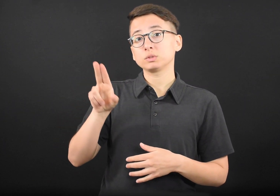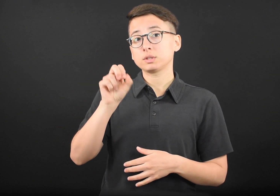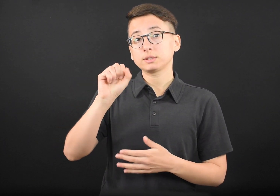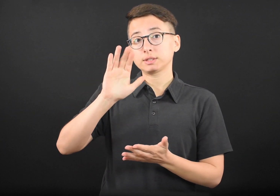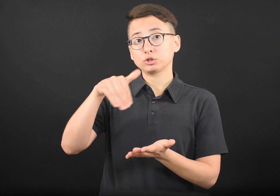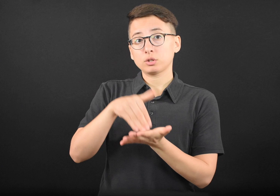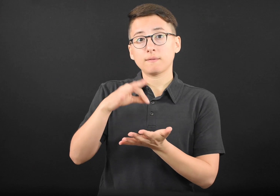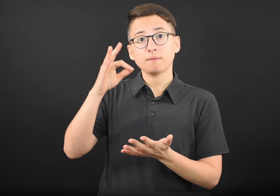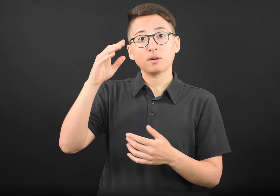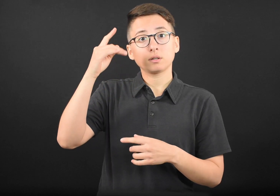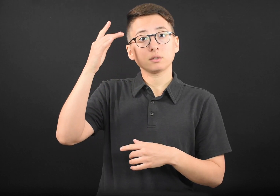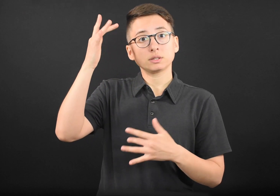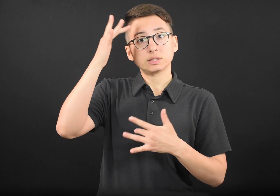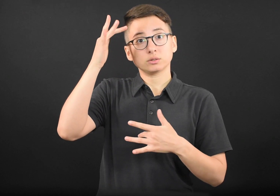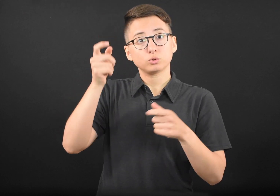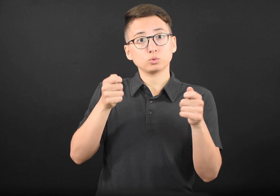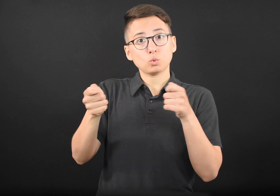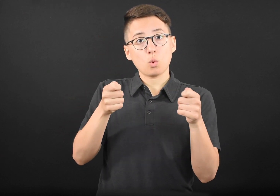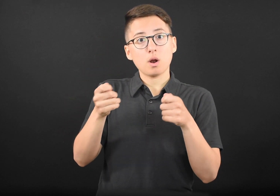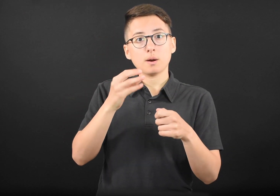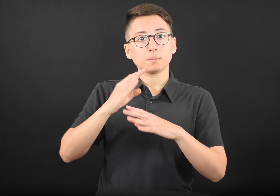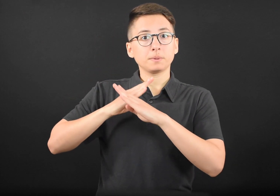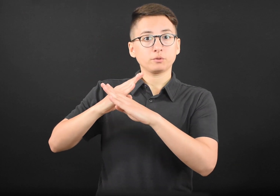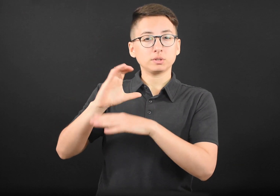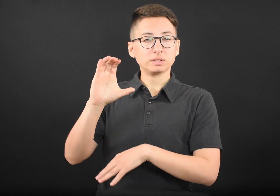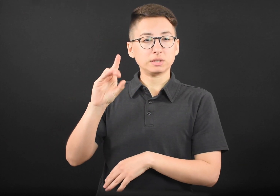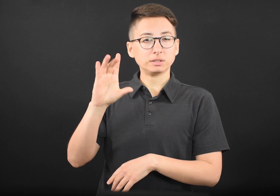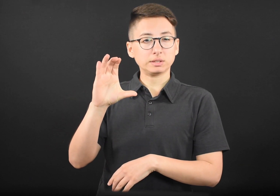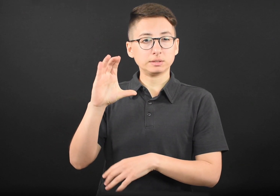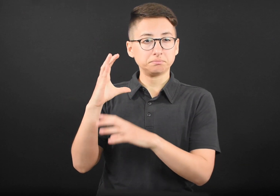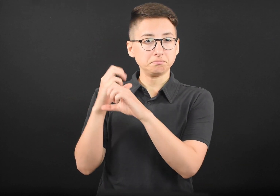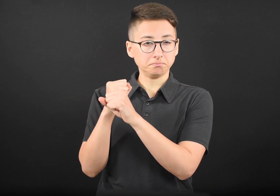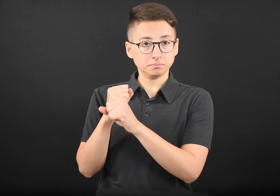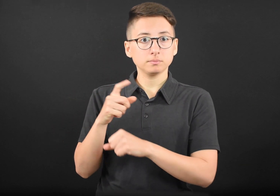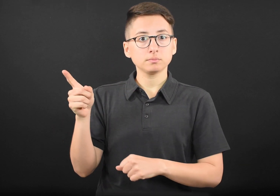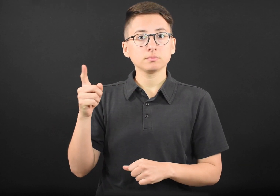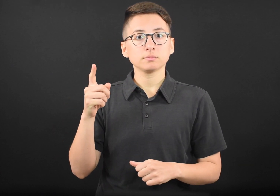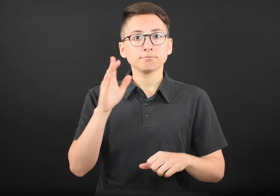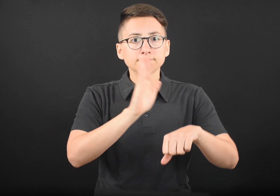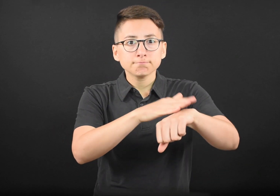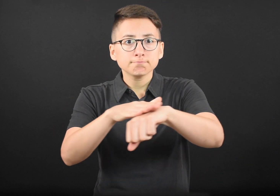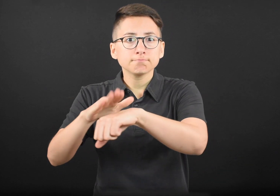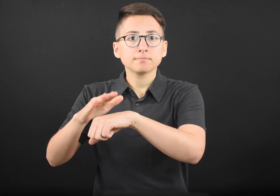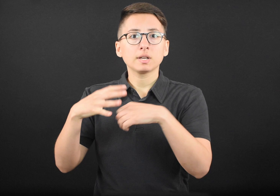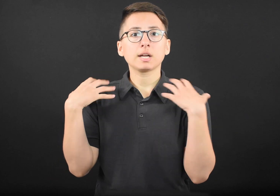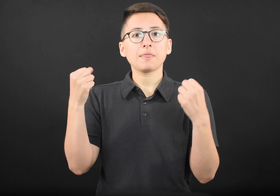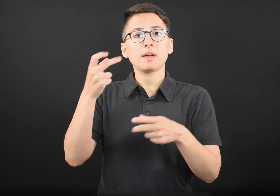Late last week, the U.S. Centers for Disease Control and Prevention (CDC) alerted health